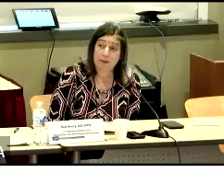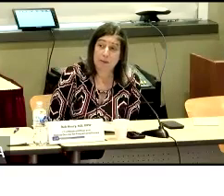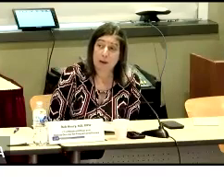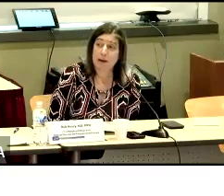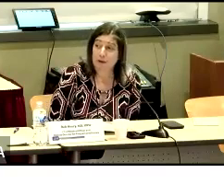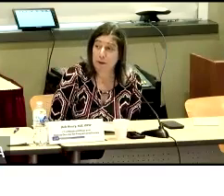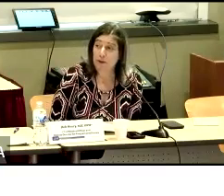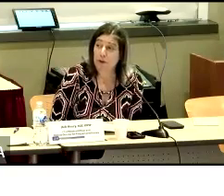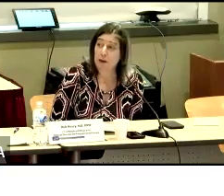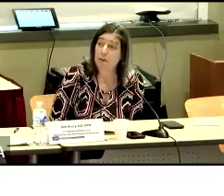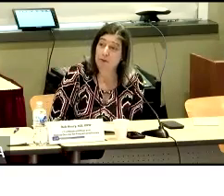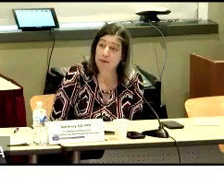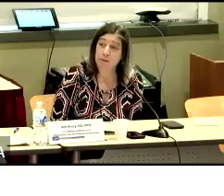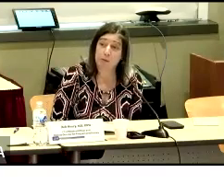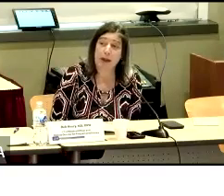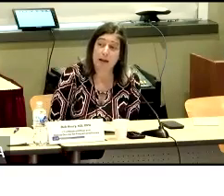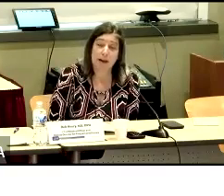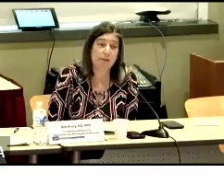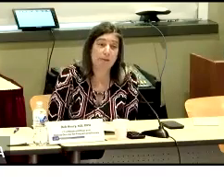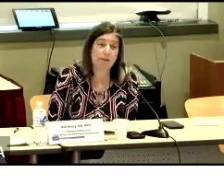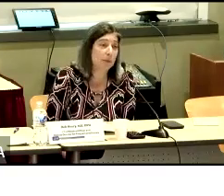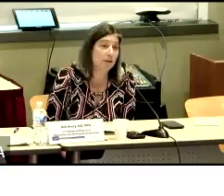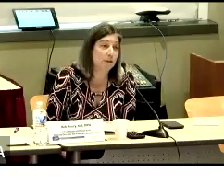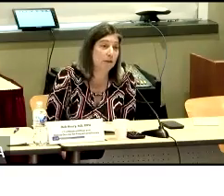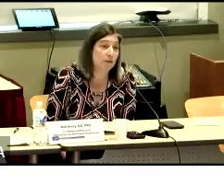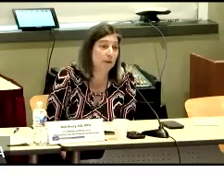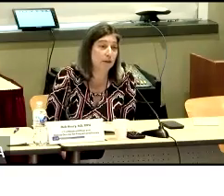Since Mandy also mentioned the number of systems we have, I have 60 pages of information